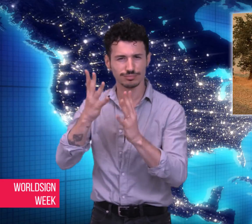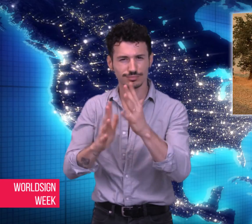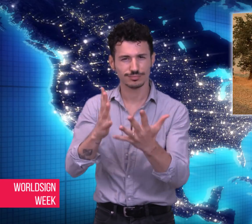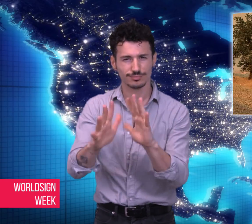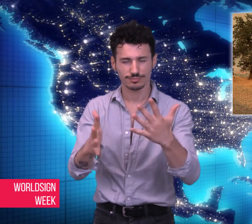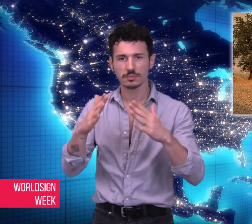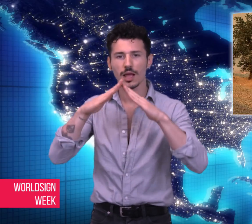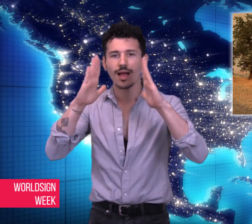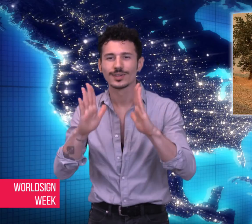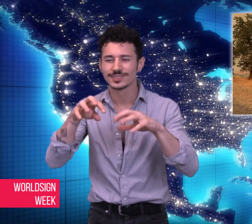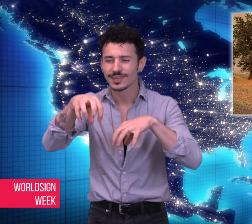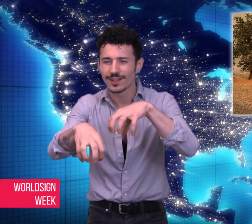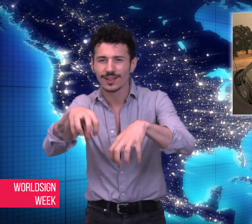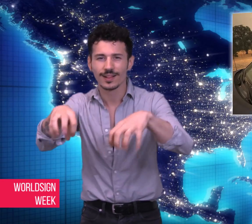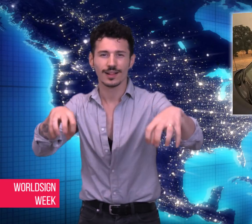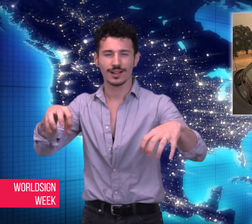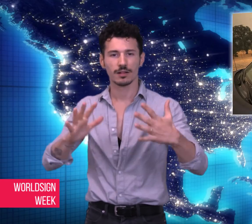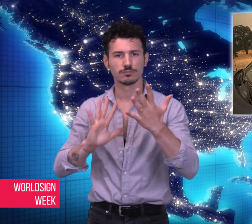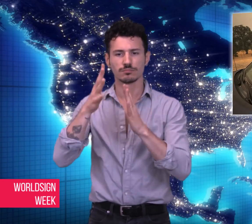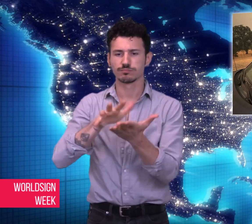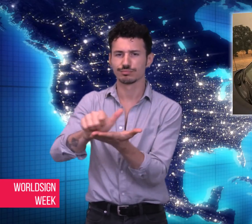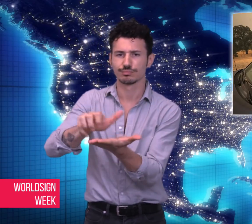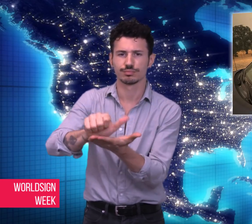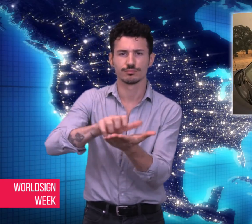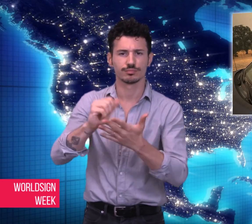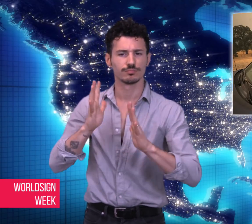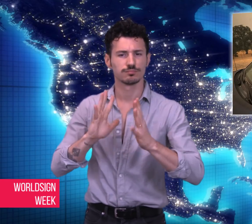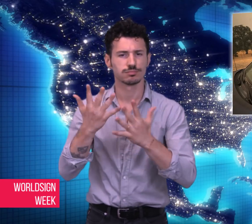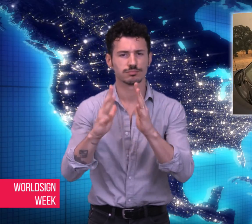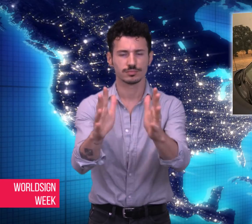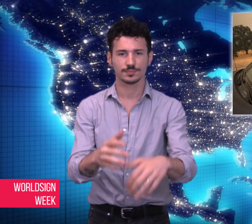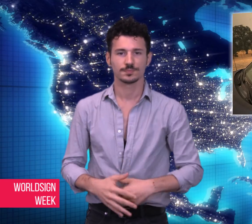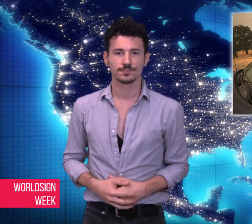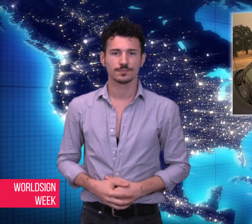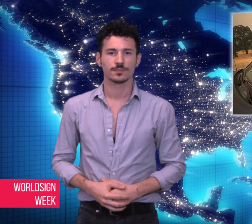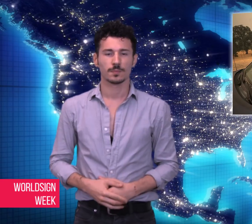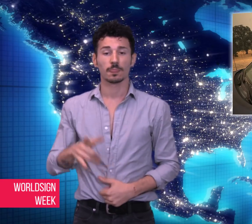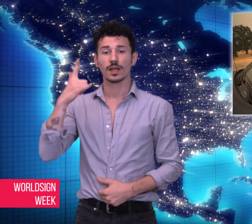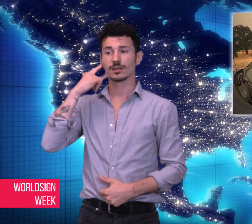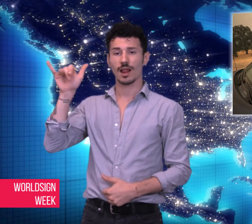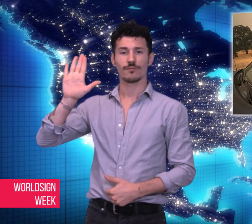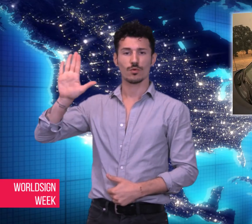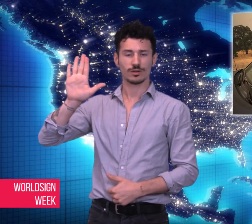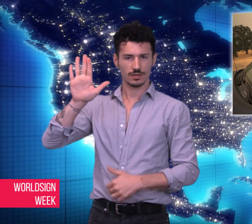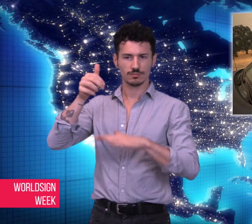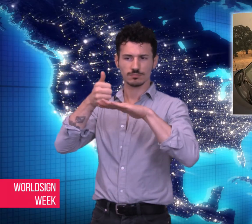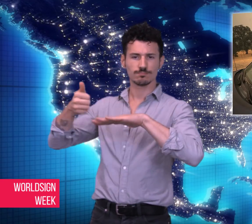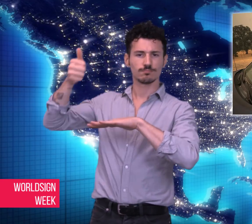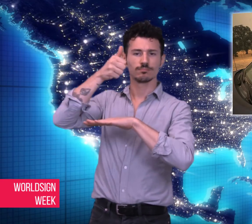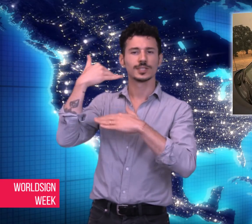through hillsides and burned neighborhoods in the northern part of